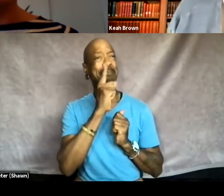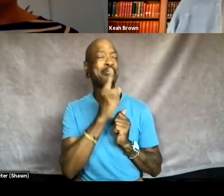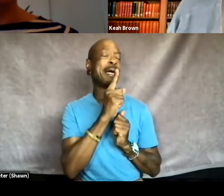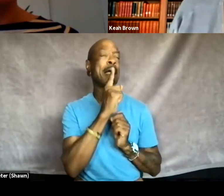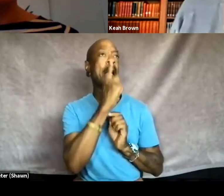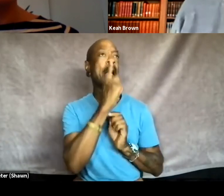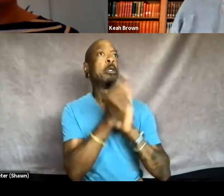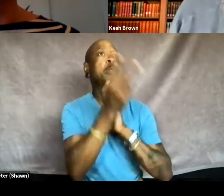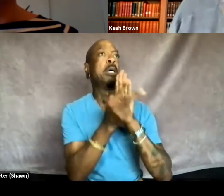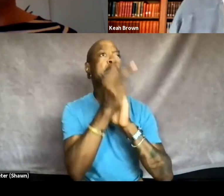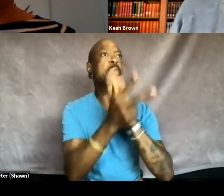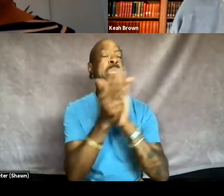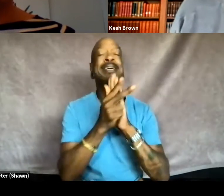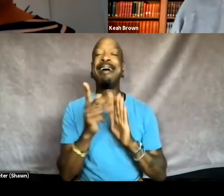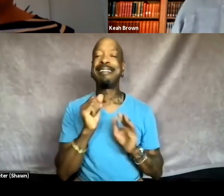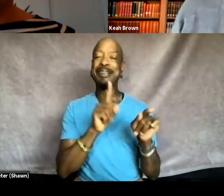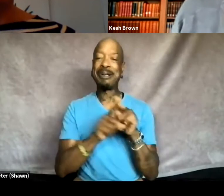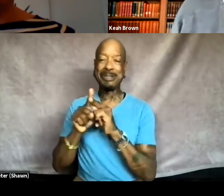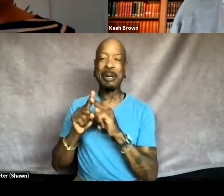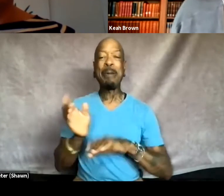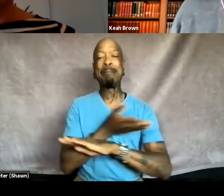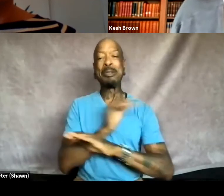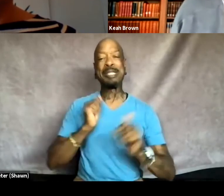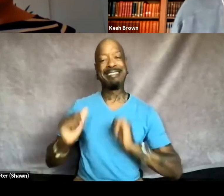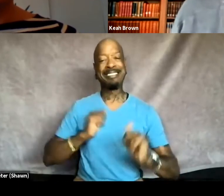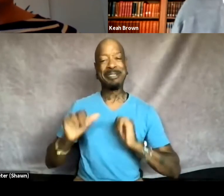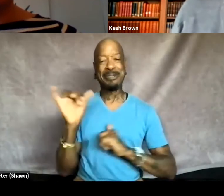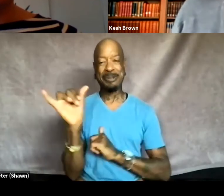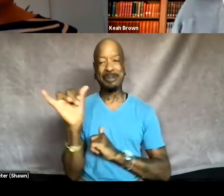again I missed so I'm looking forward to that at some point too.